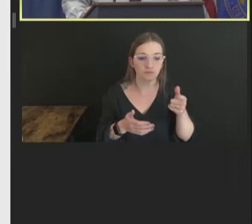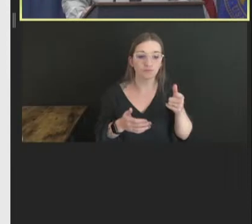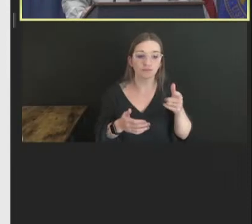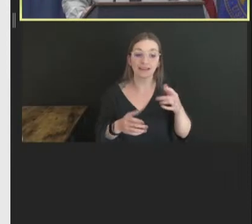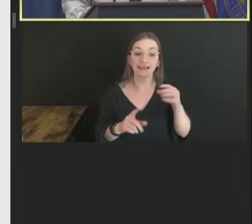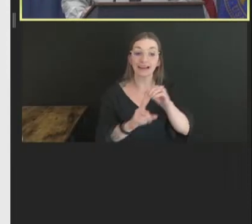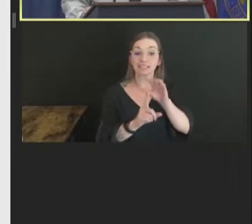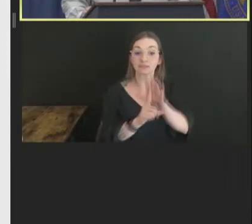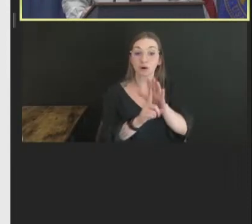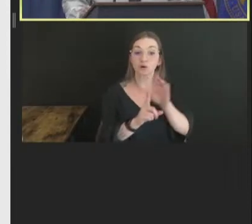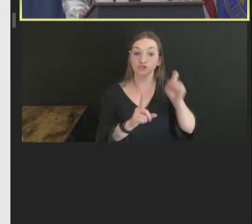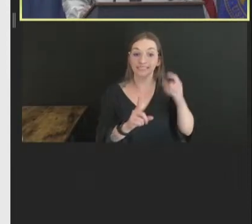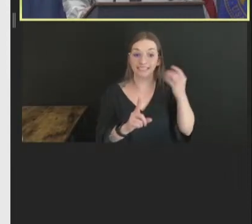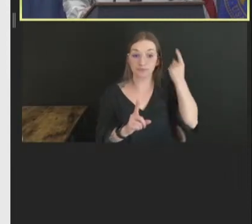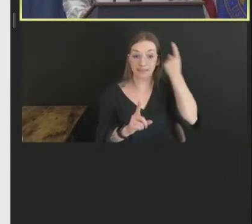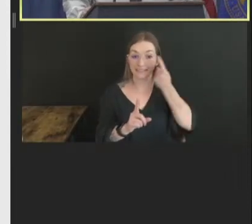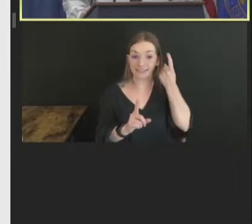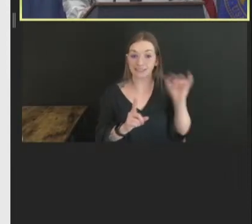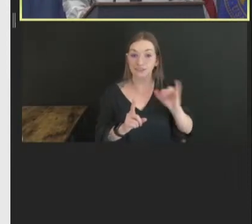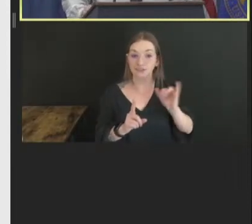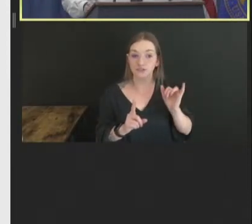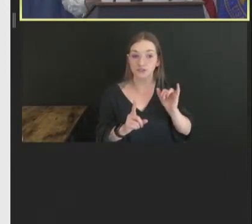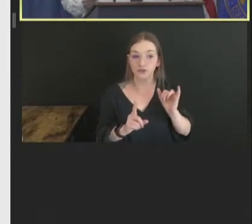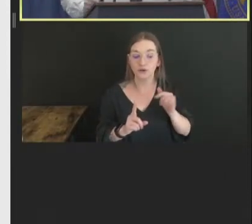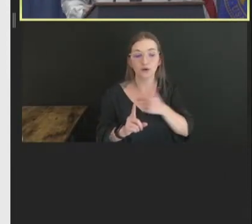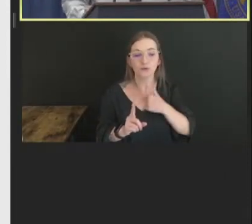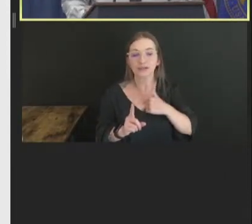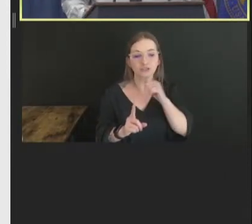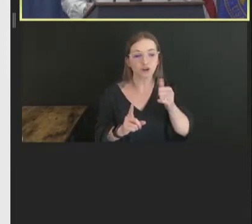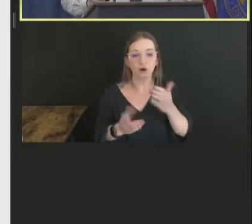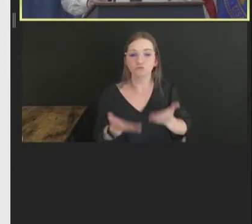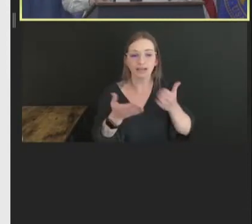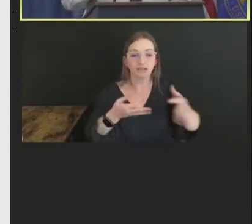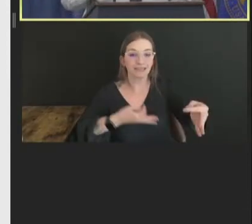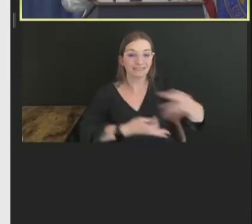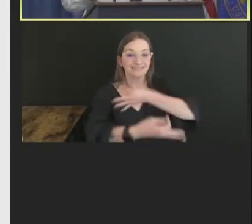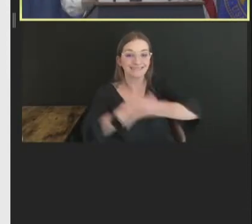vaccination, but it happens and it affects your immune response and it strengthens your